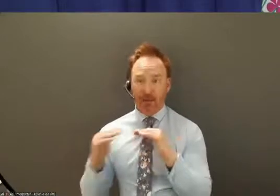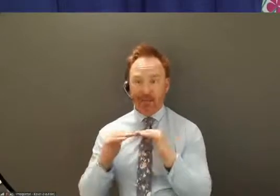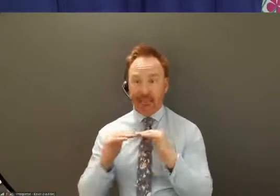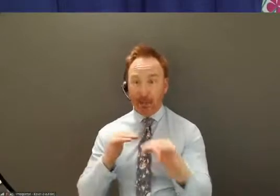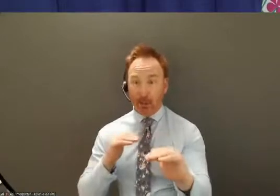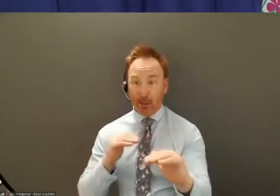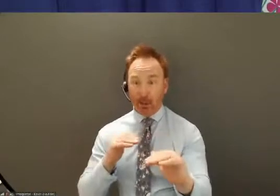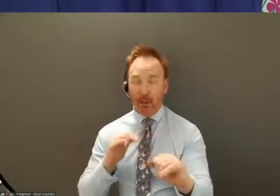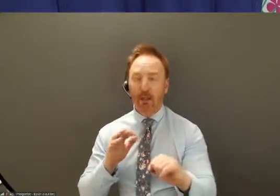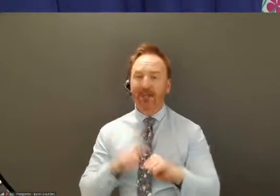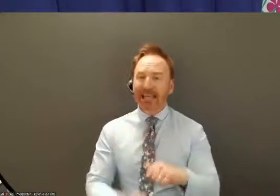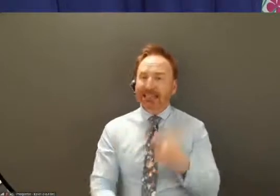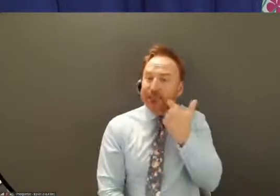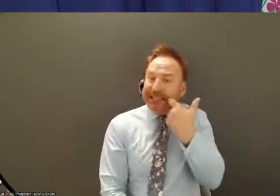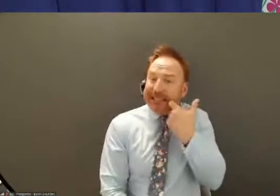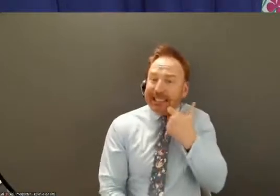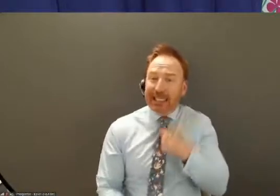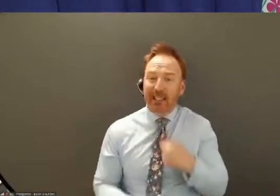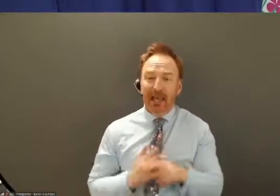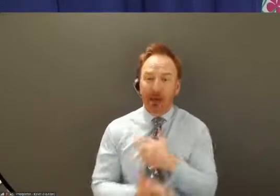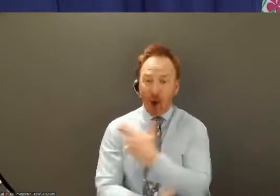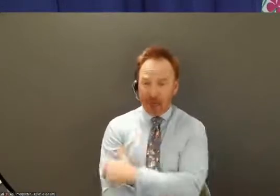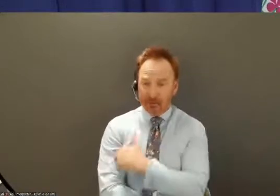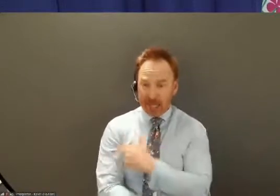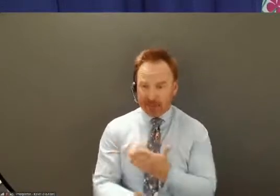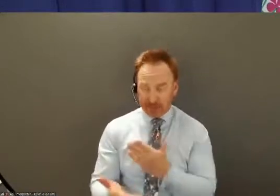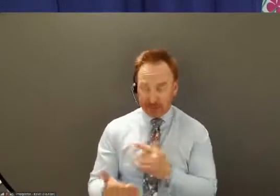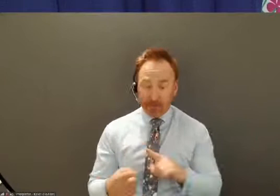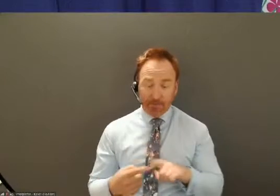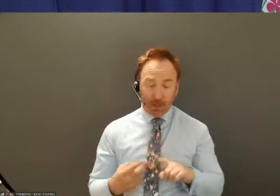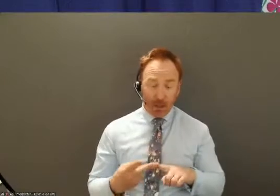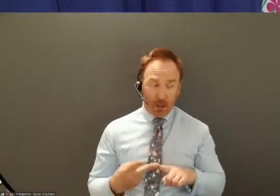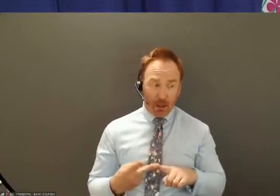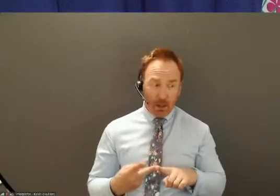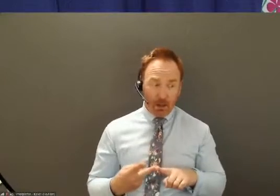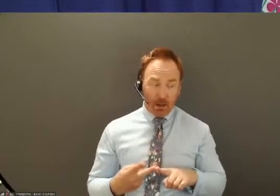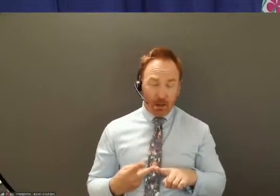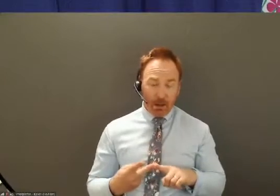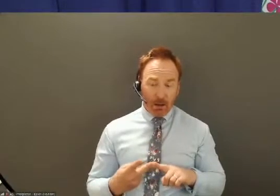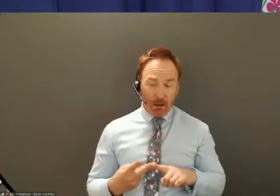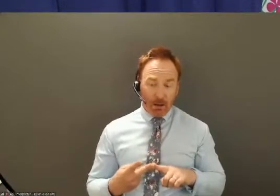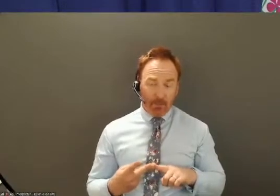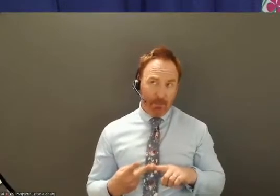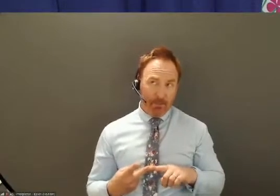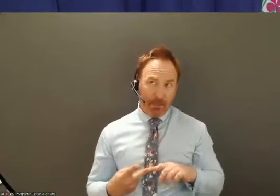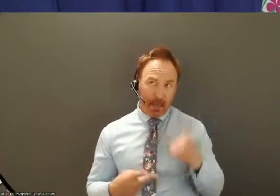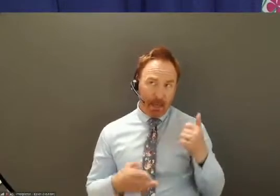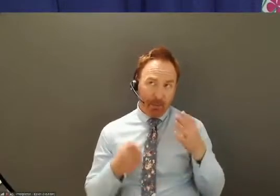I guess my next question, it's related to the people who have